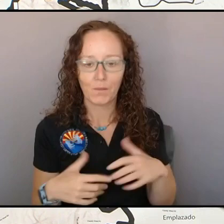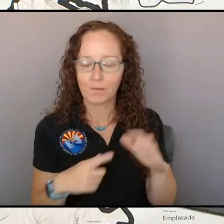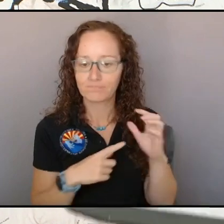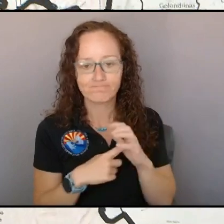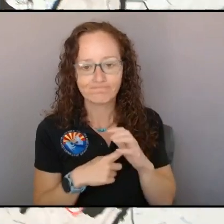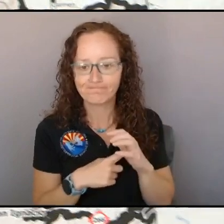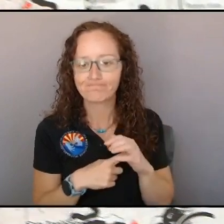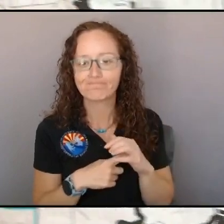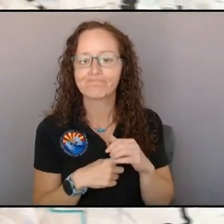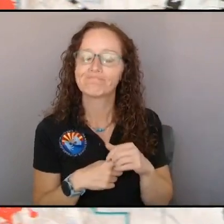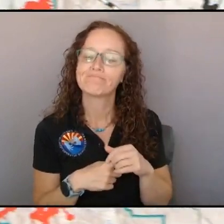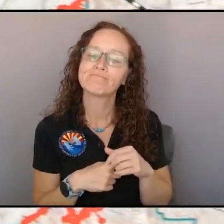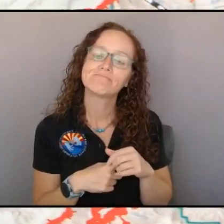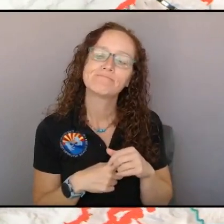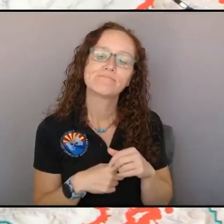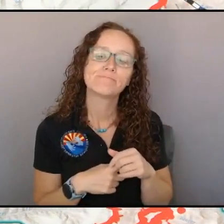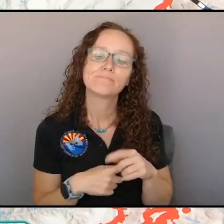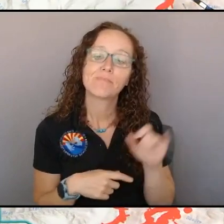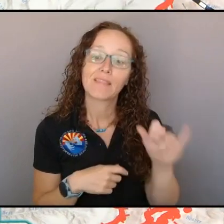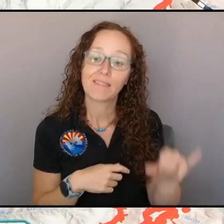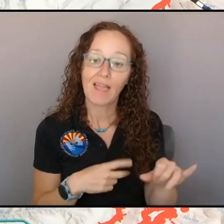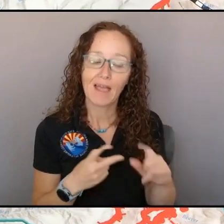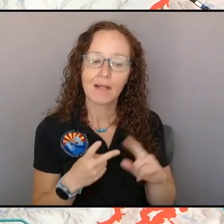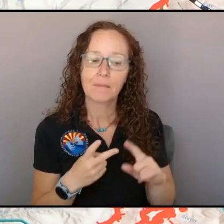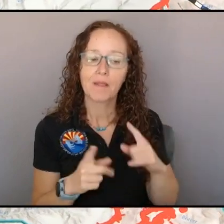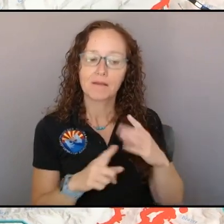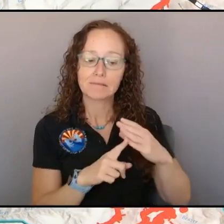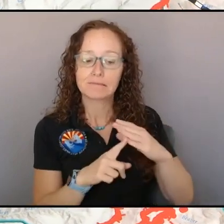along with some of those cooler temperatures that we saw